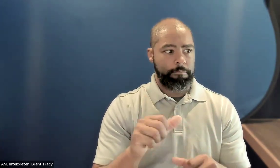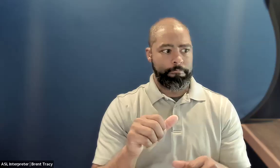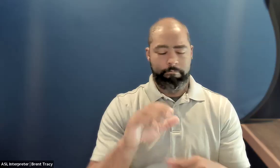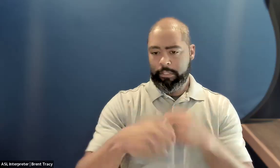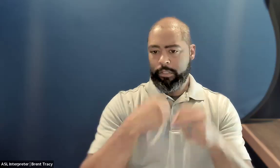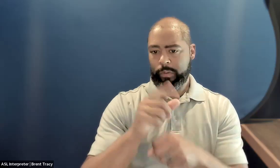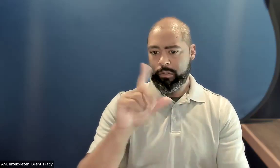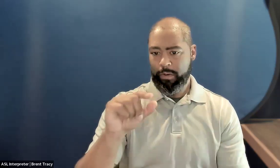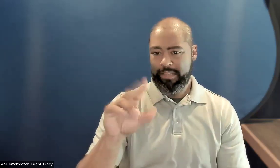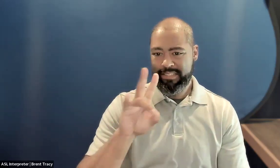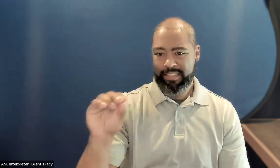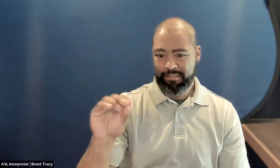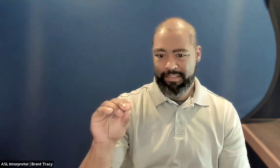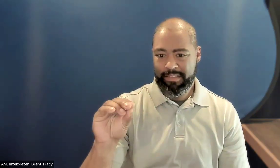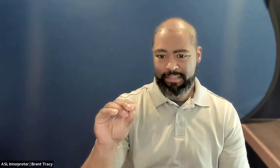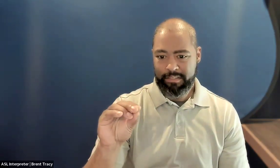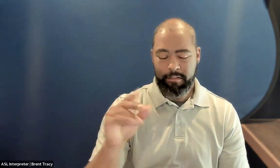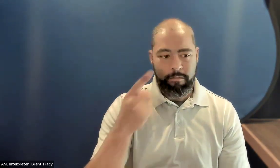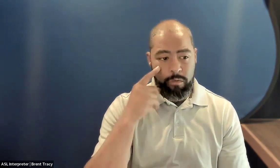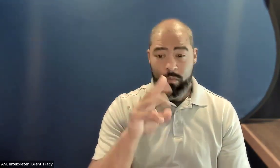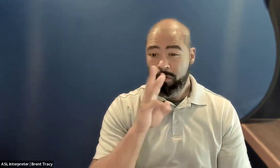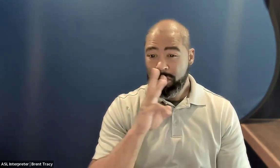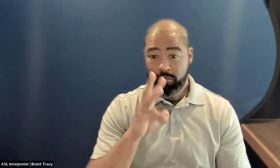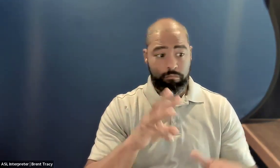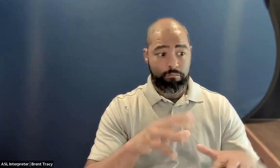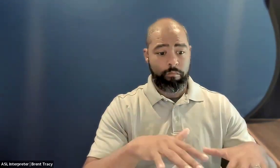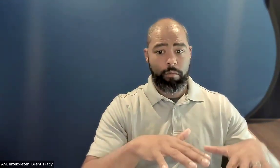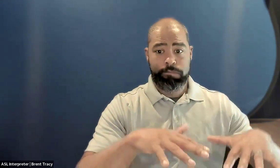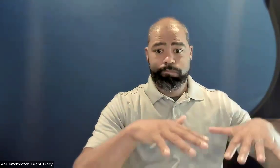The tool in the case of sea level rise and storm surge also